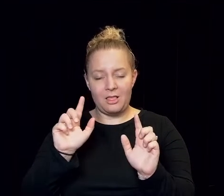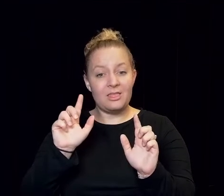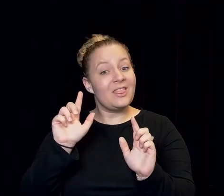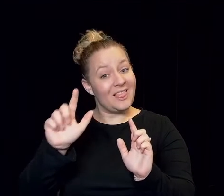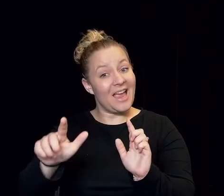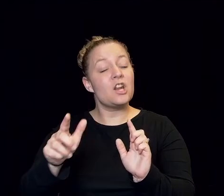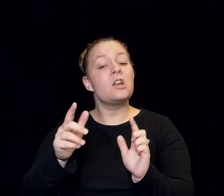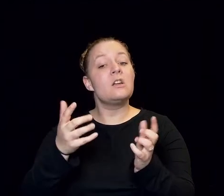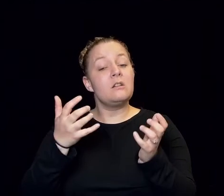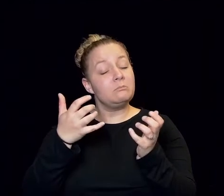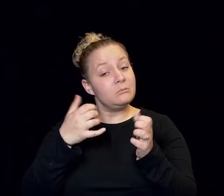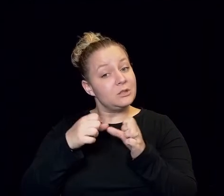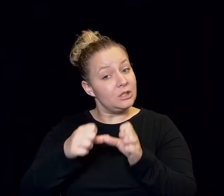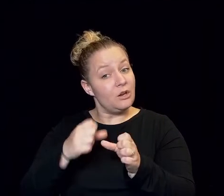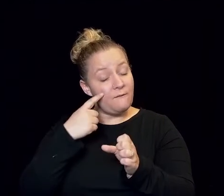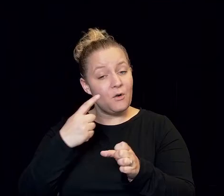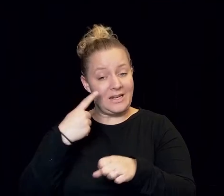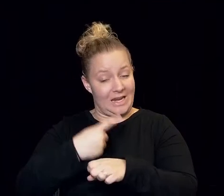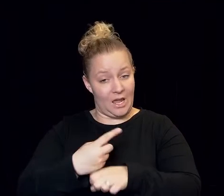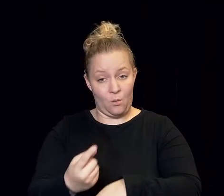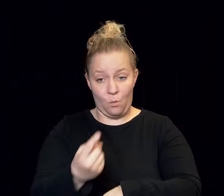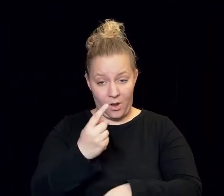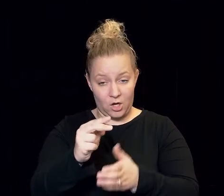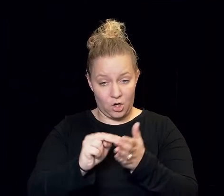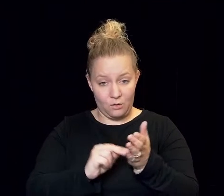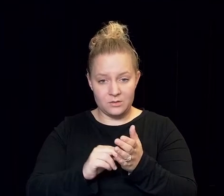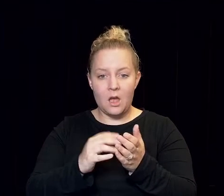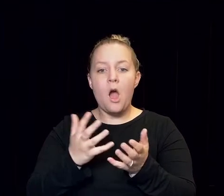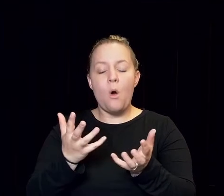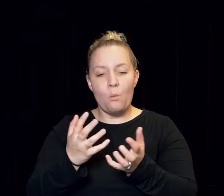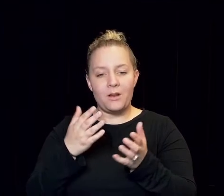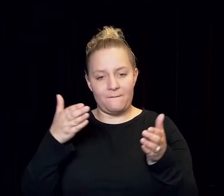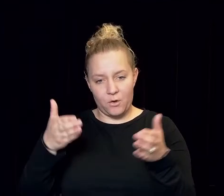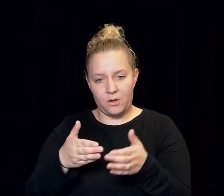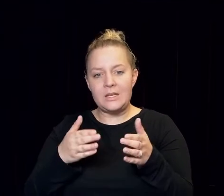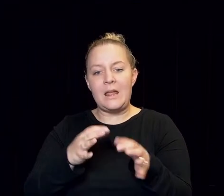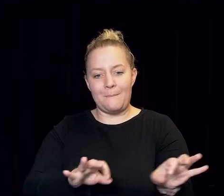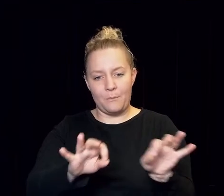to talk about these two key concepts. The first one is the inverse property of multiplication.